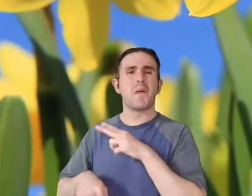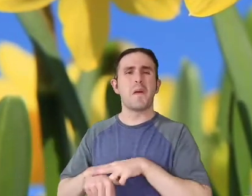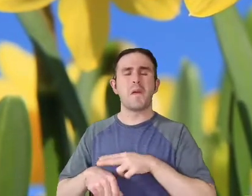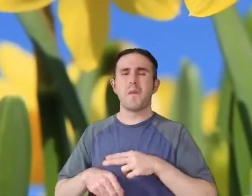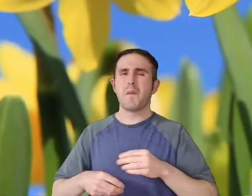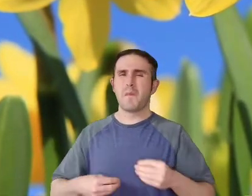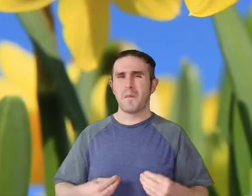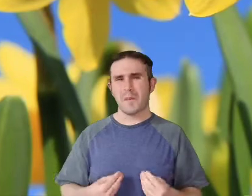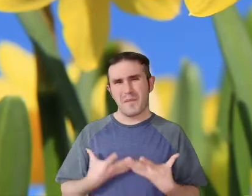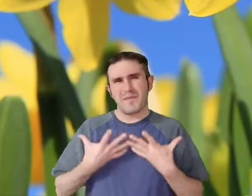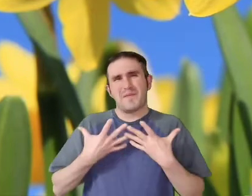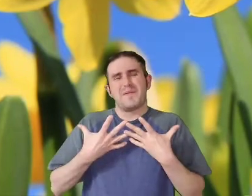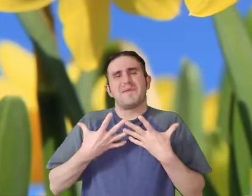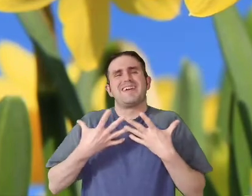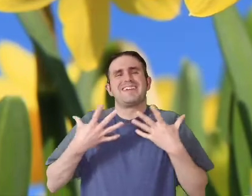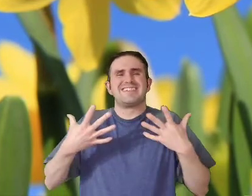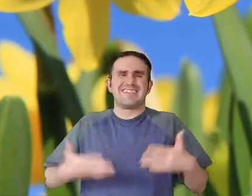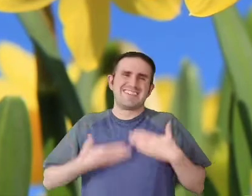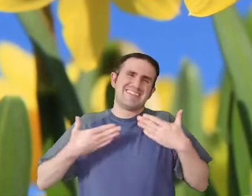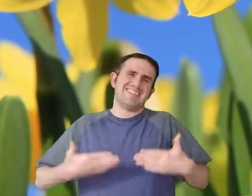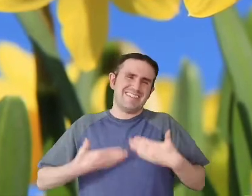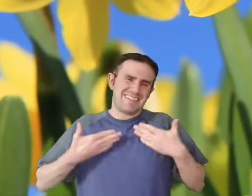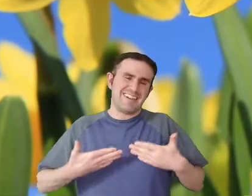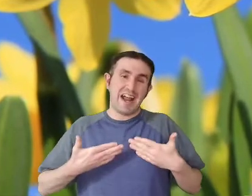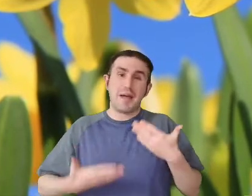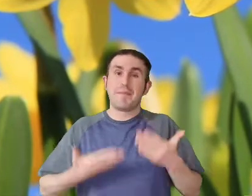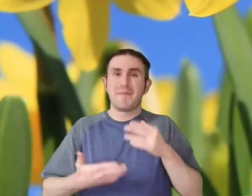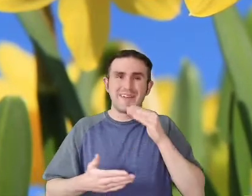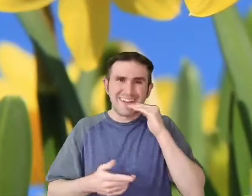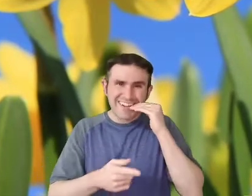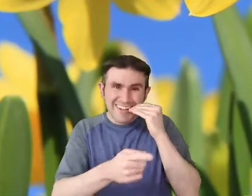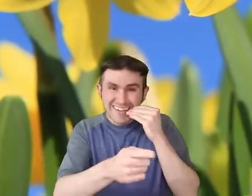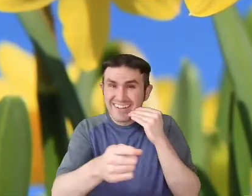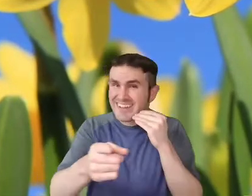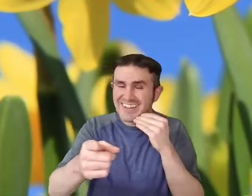Usually really bright, cheery... maybe some of you are smiling a little bit right now,